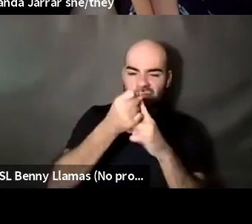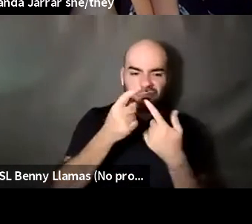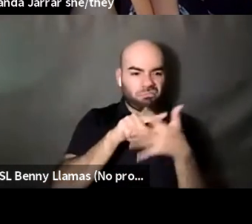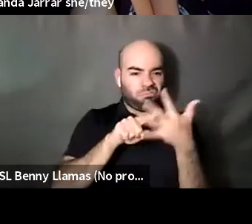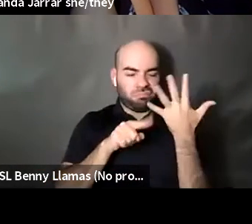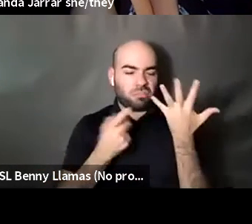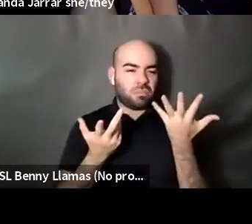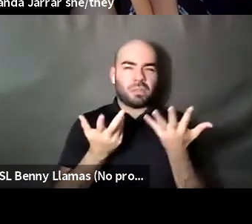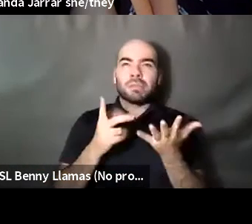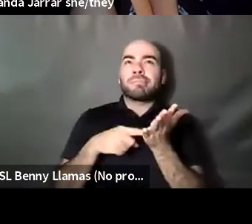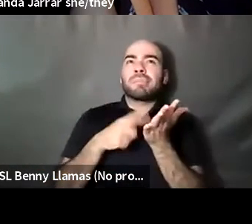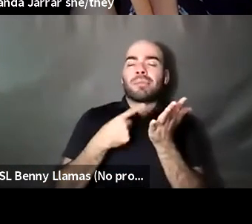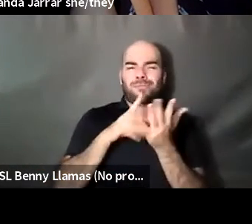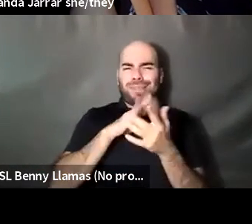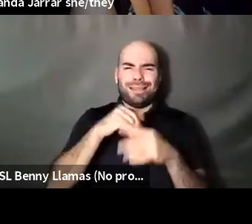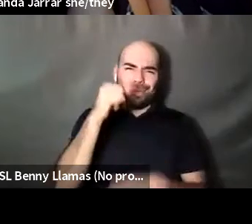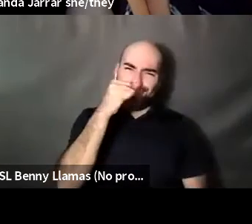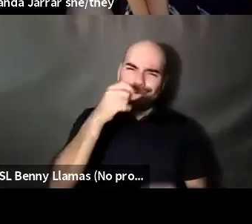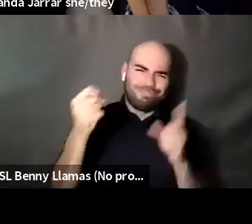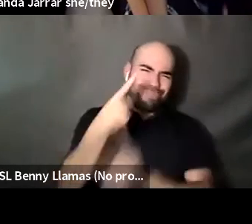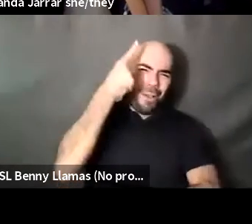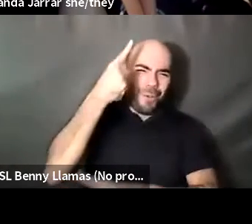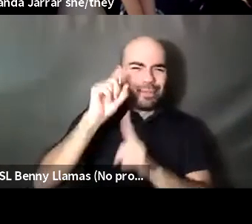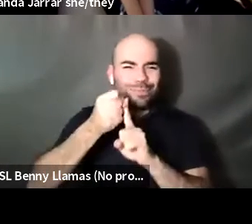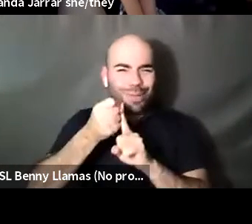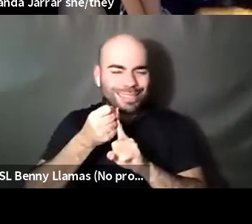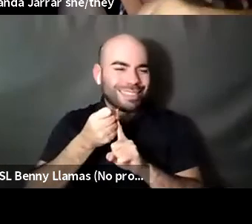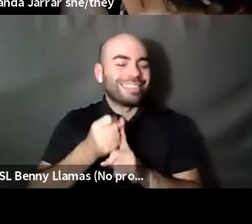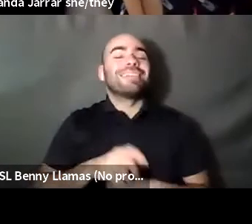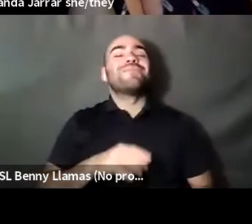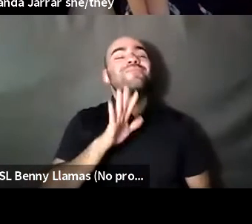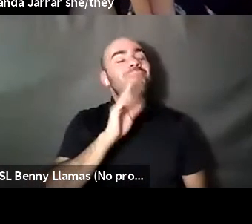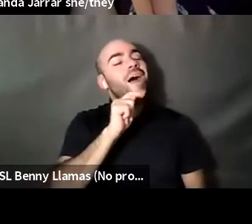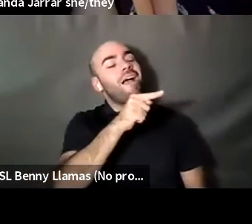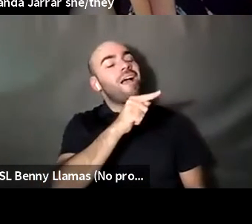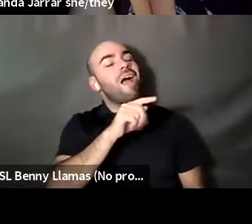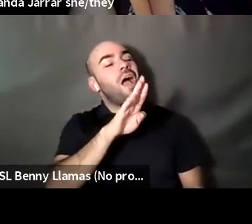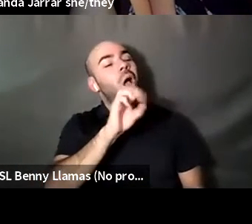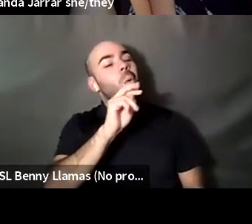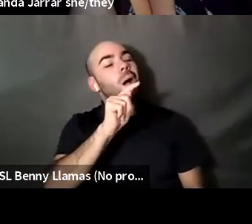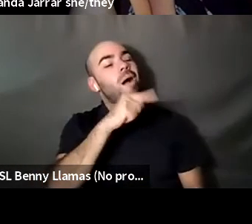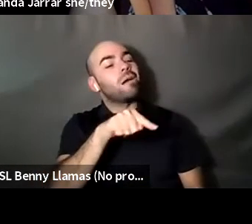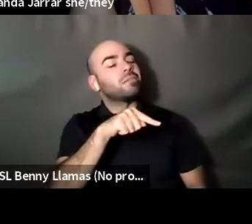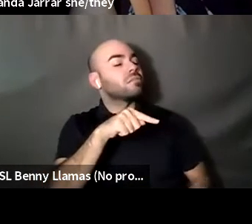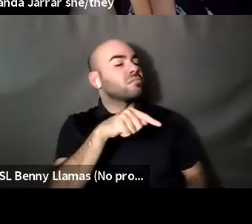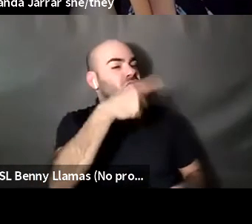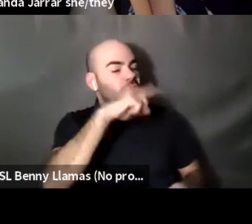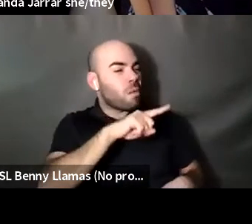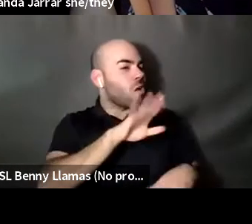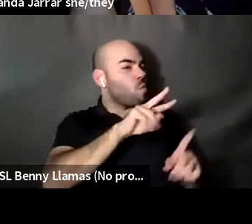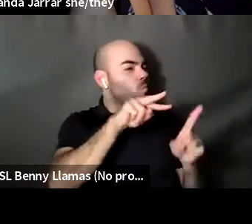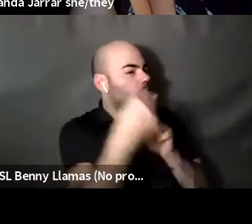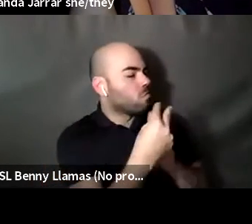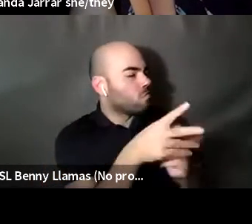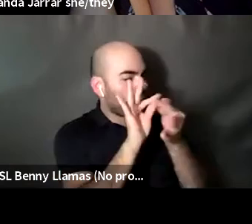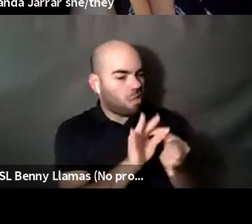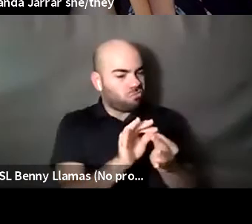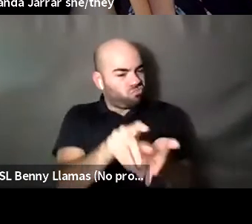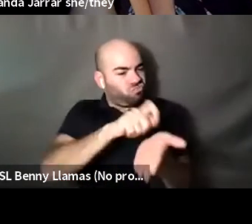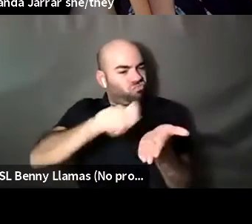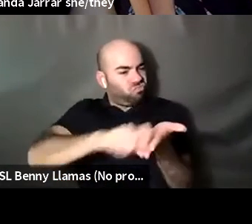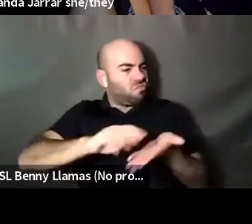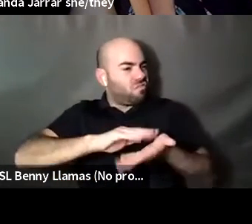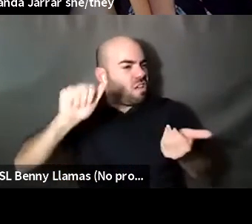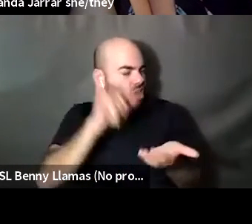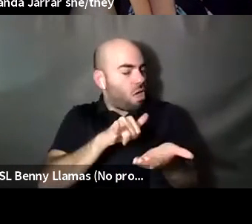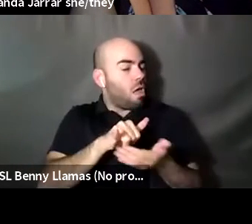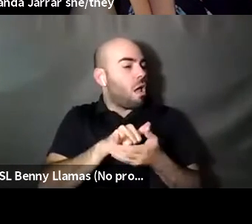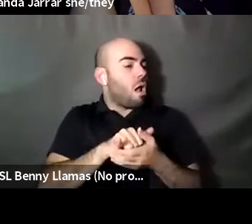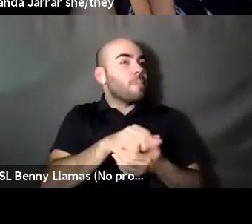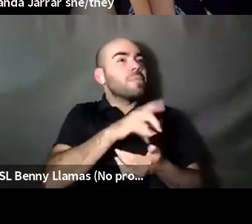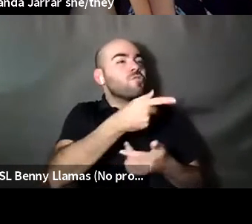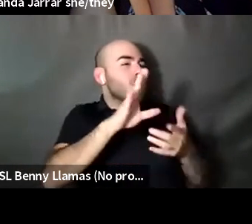Kenyon Farrow (he/him/his): Sometimes absurd, right, when you're really looking at what's happening, talk about, you know, writing about sex from that perspective and like you saying that you are you know right from an anti romantic place is a choice.